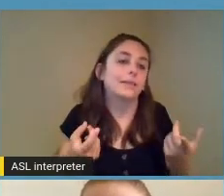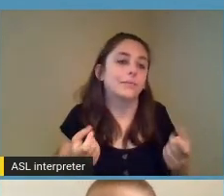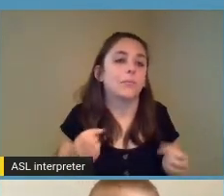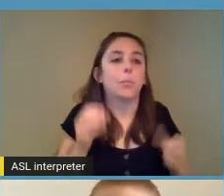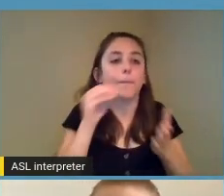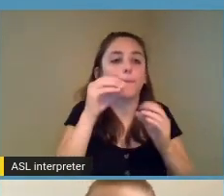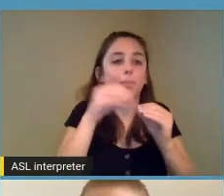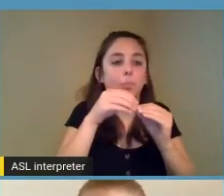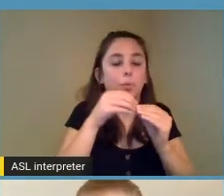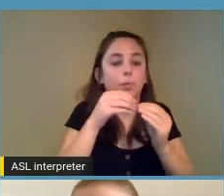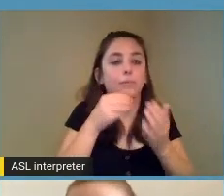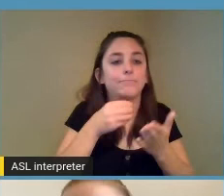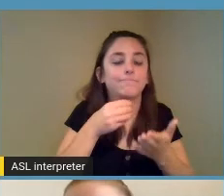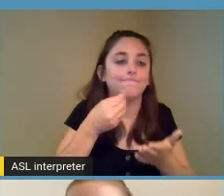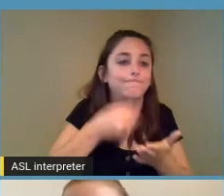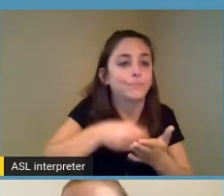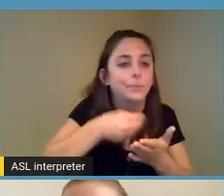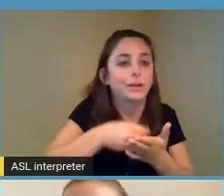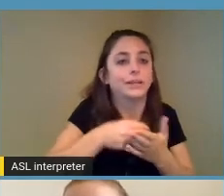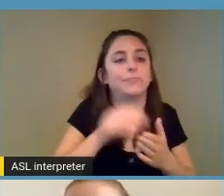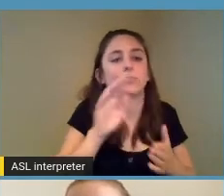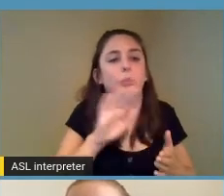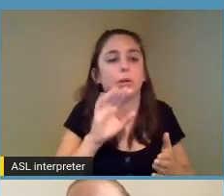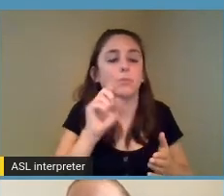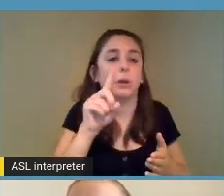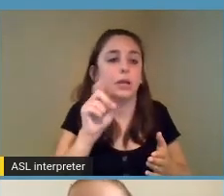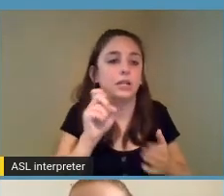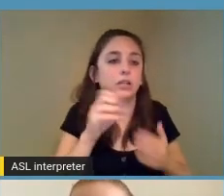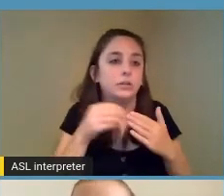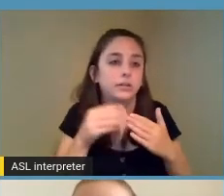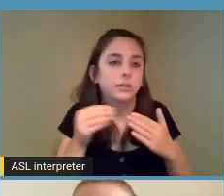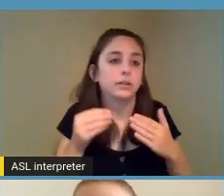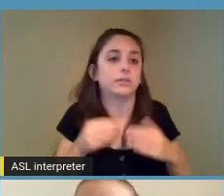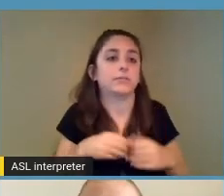And I think if you are planning on doing a podcast it is well worth it to invest. You